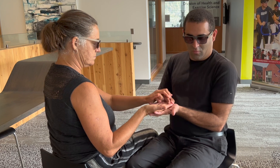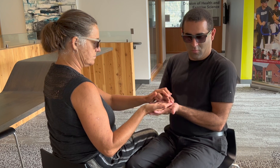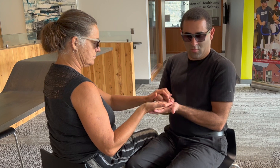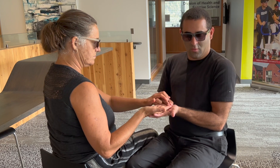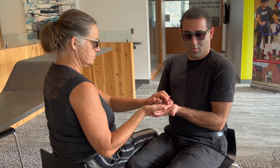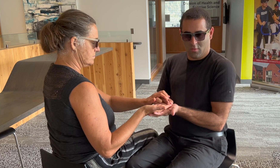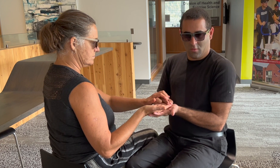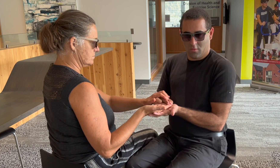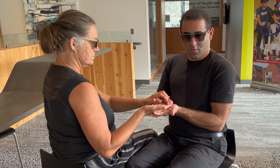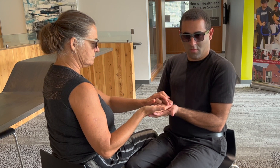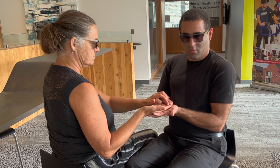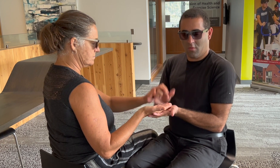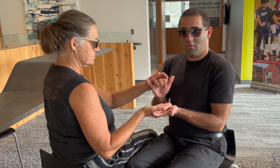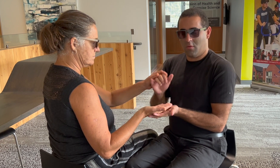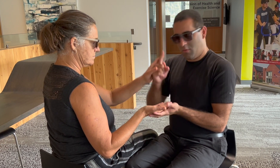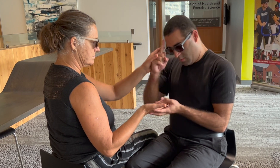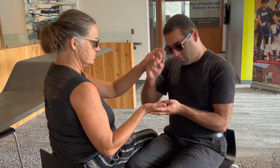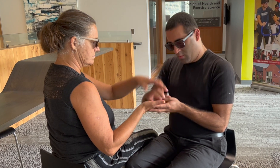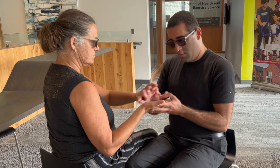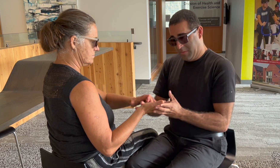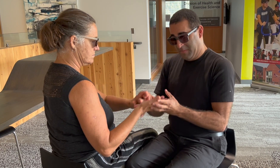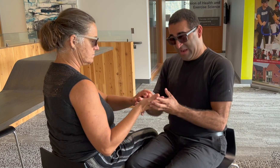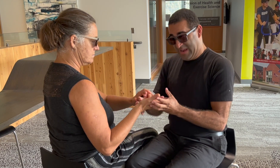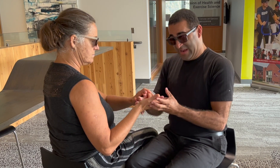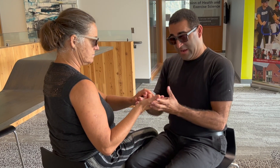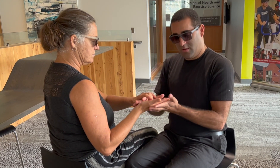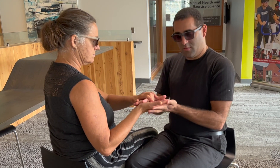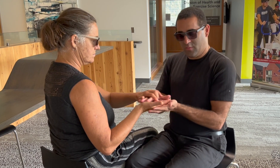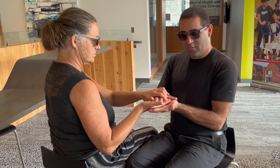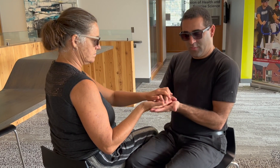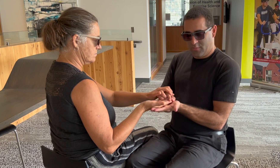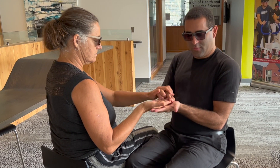And I explain that I'm trying to get very tiny pieces.